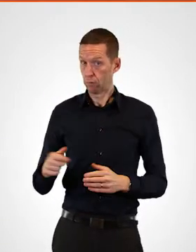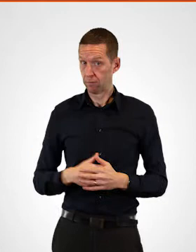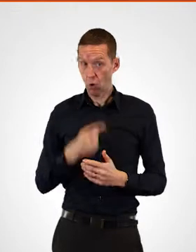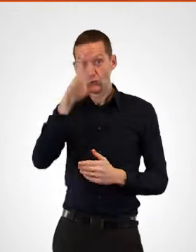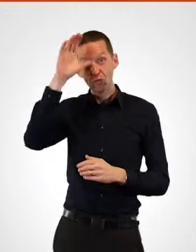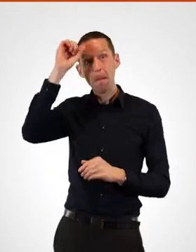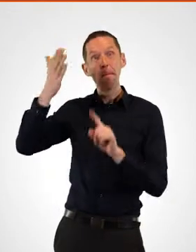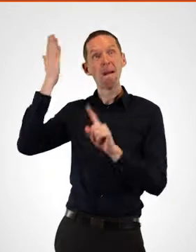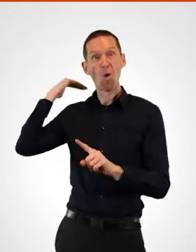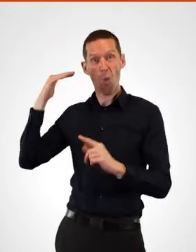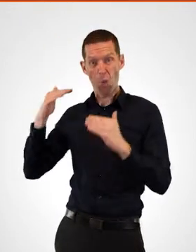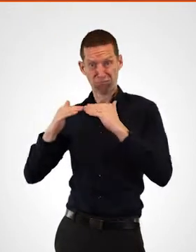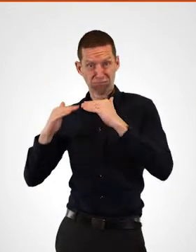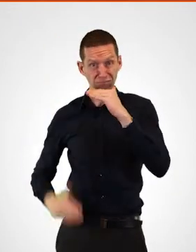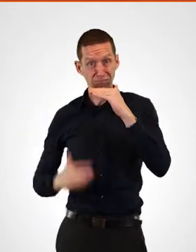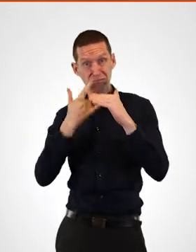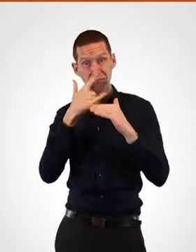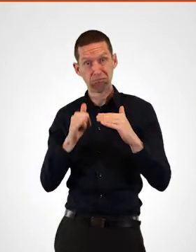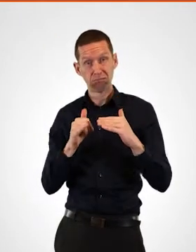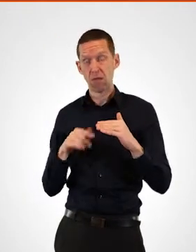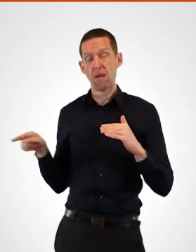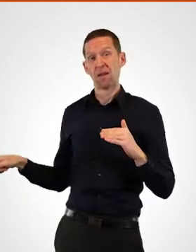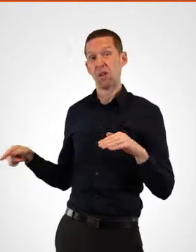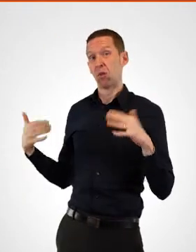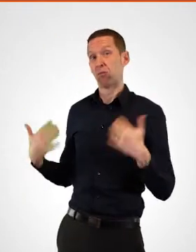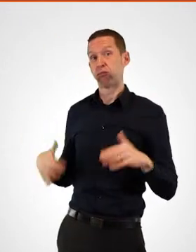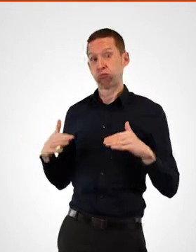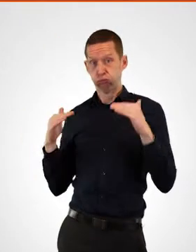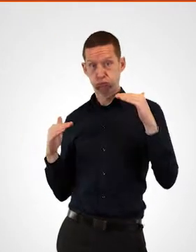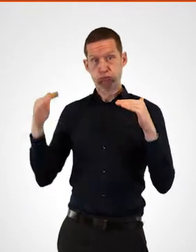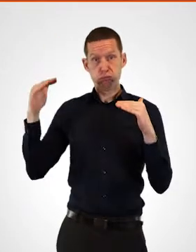and remember how low it had been before, so this is a very dramatic increase.